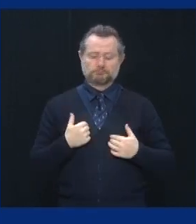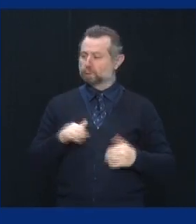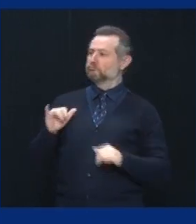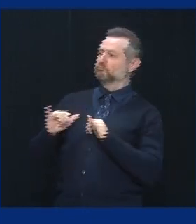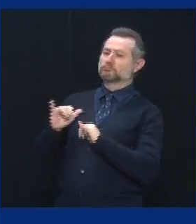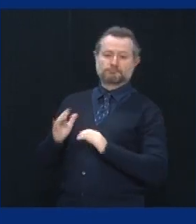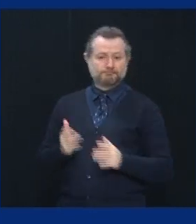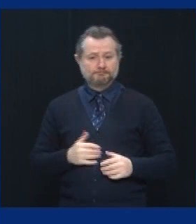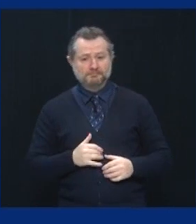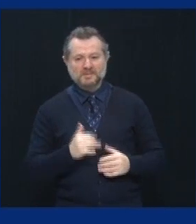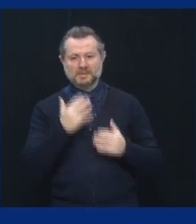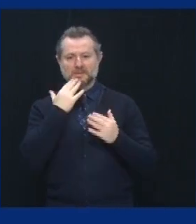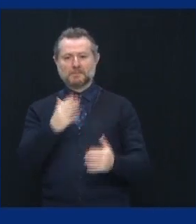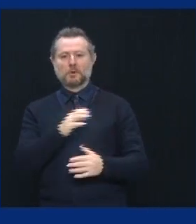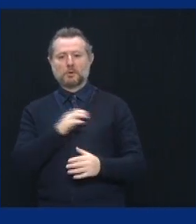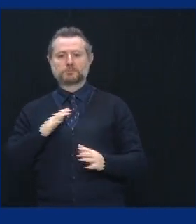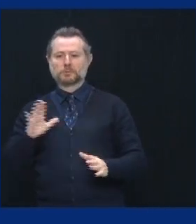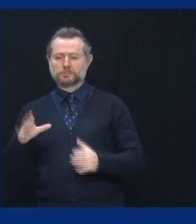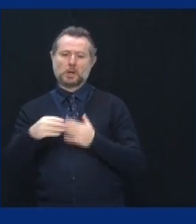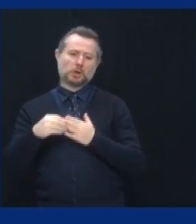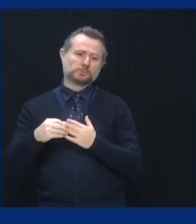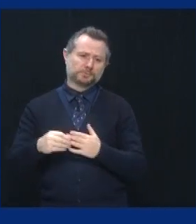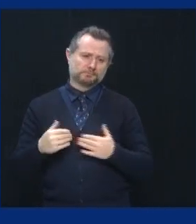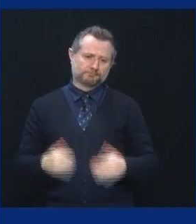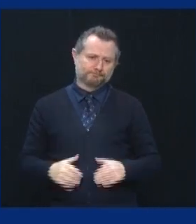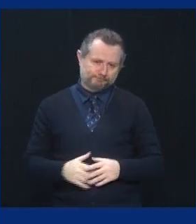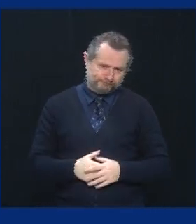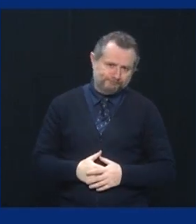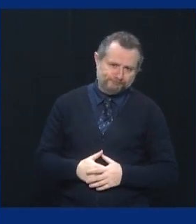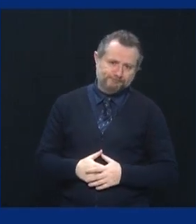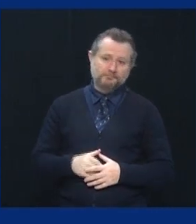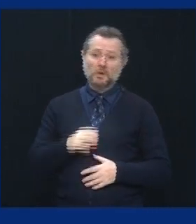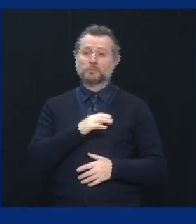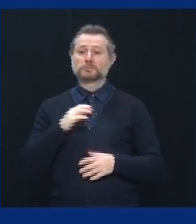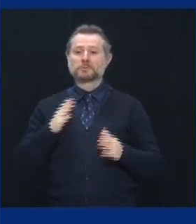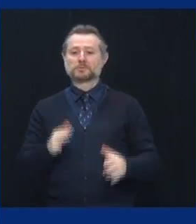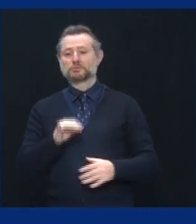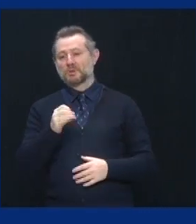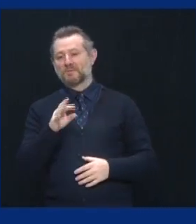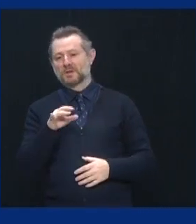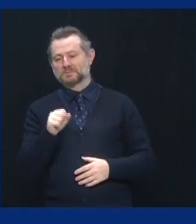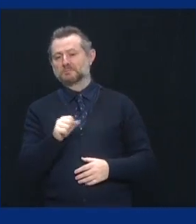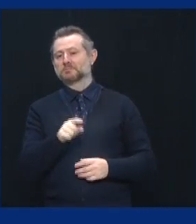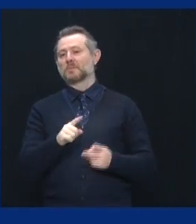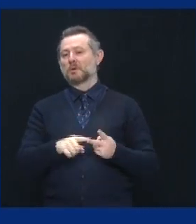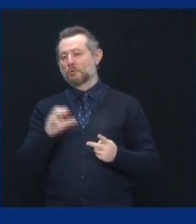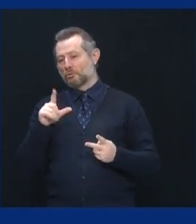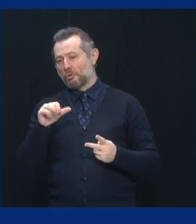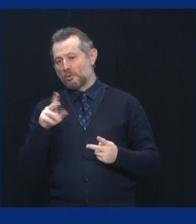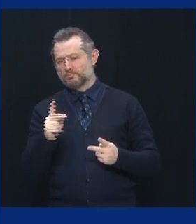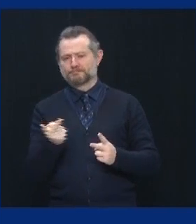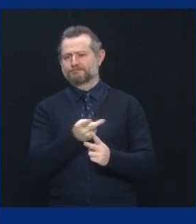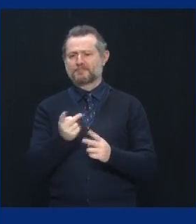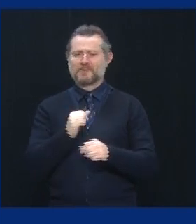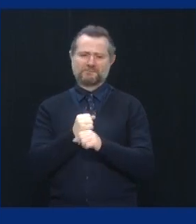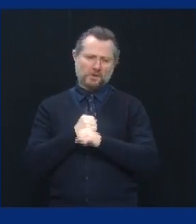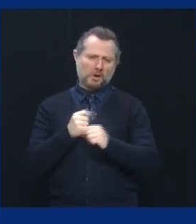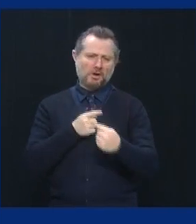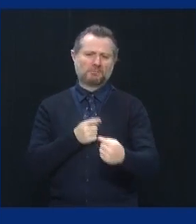BLACK, LATINO, POOR COMMUNITIES. WE CAN'T HAVE THAT AGAIN. AT LEAST LEARNED FROM WHAT HAPPENED IN THE SPRING. AND I WANT TO THANK THE CONGRESSMAN FOR HIS LEADERSHIP IN THAT.